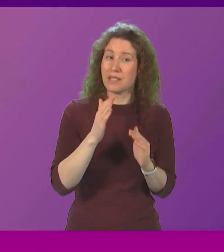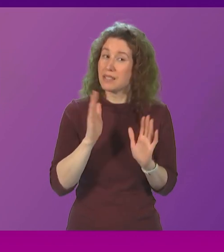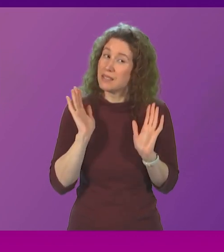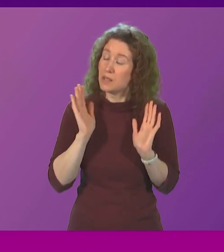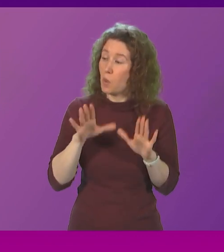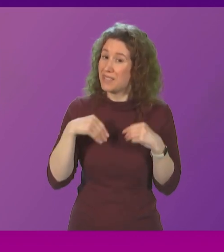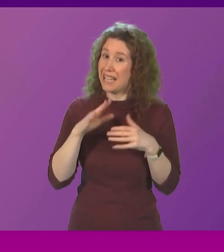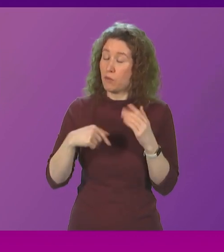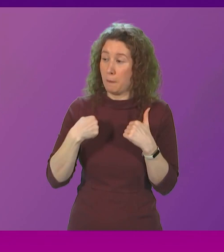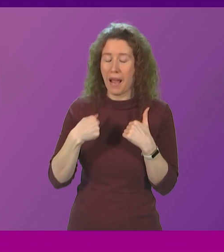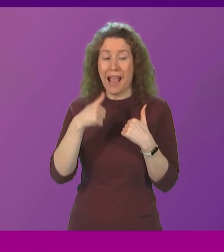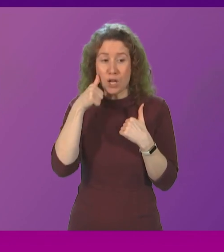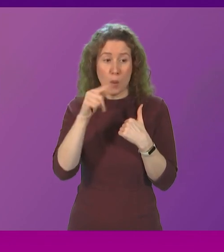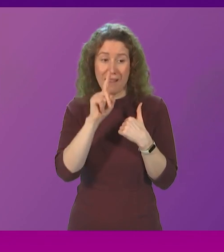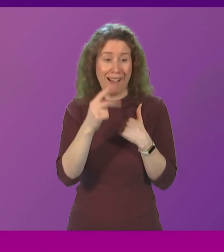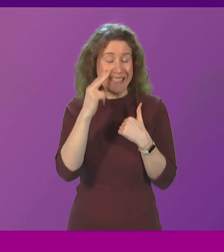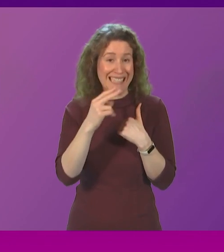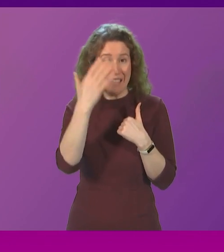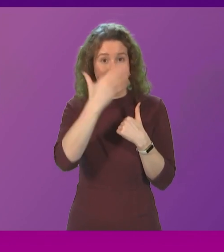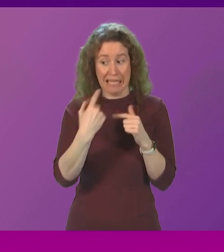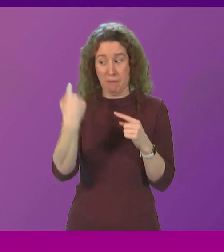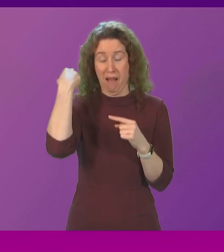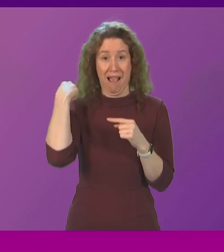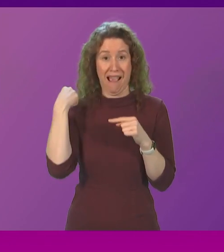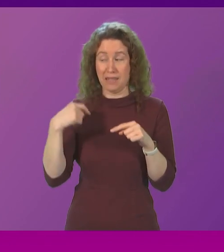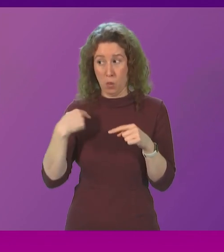I know that he cannot see the faces behind him, but we can.